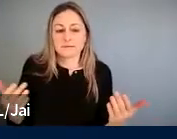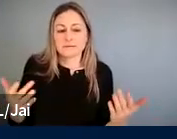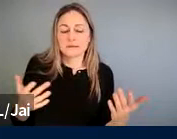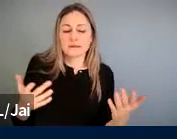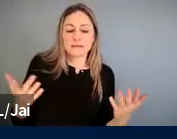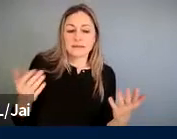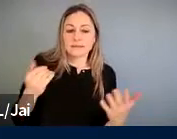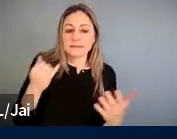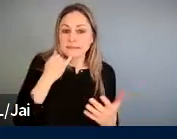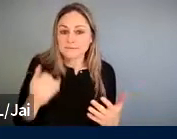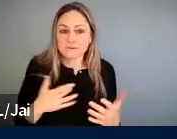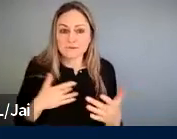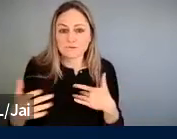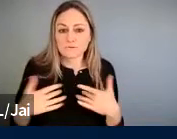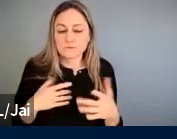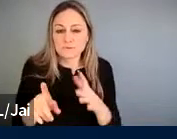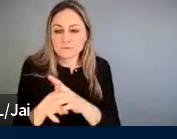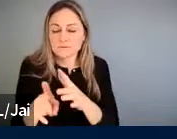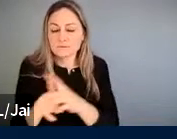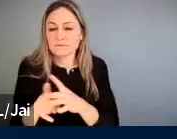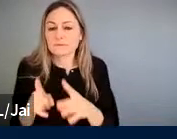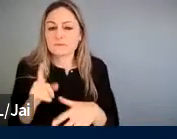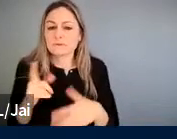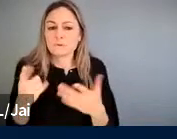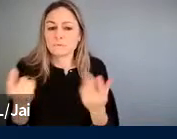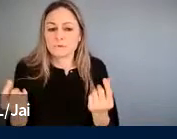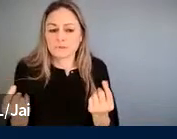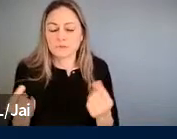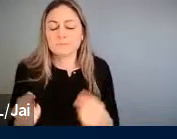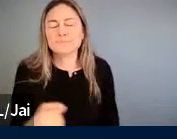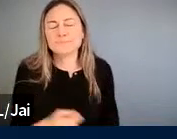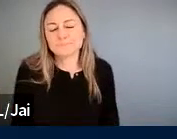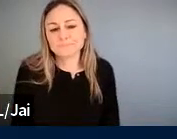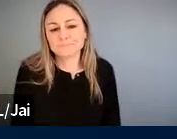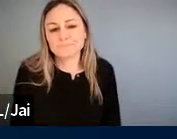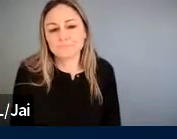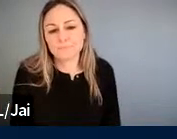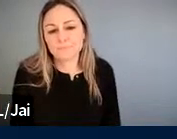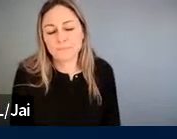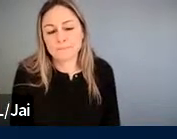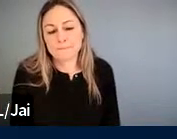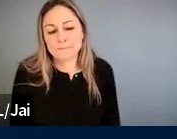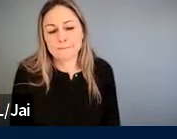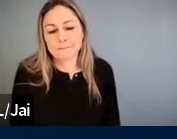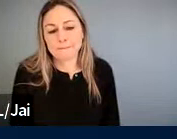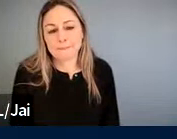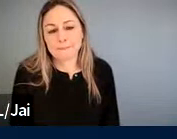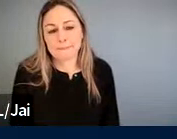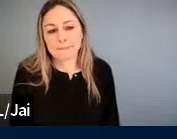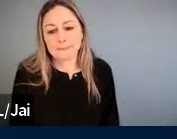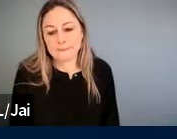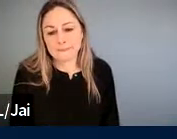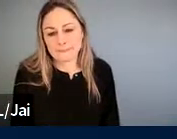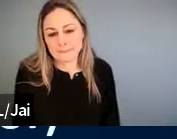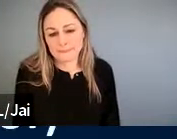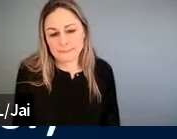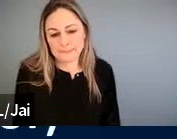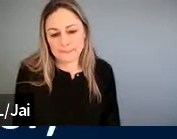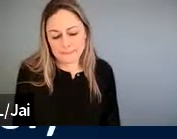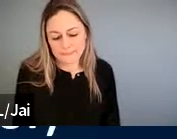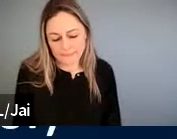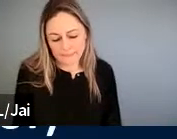have concerns about decisions or outcomes based on their benefits determinations.